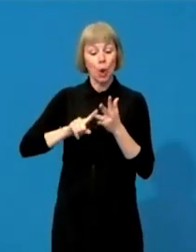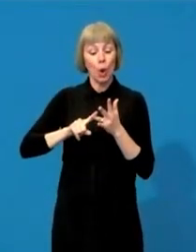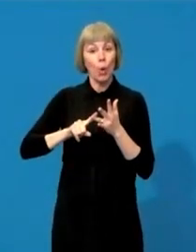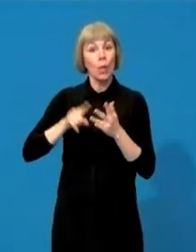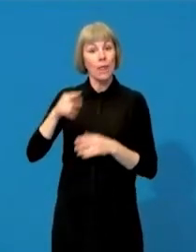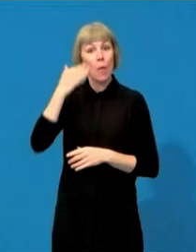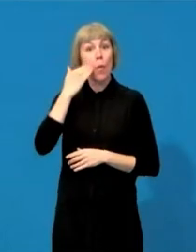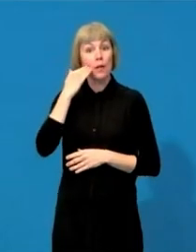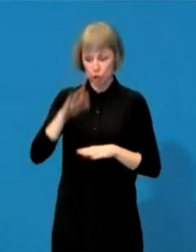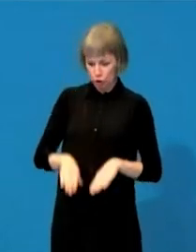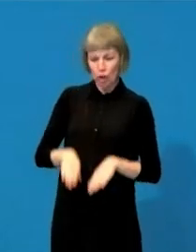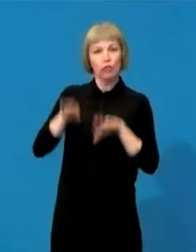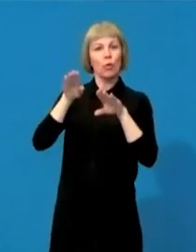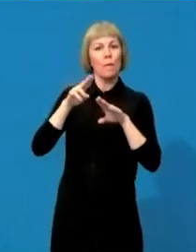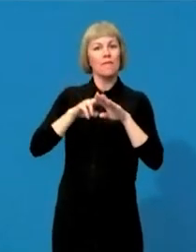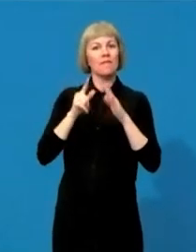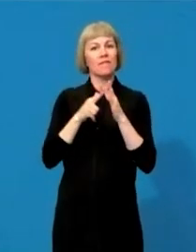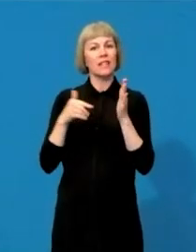Grew up in, you know, seeing all this stuff.